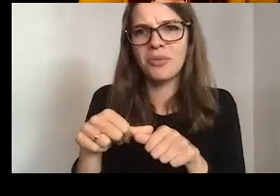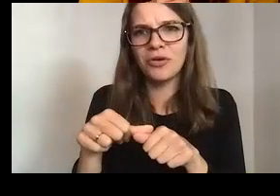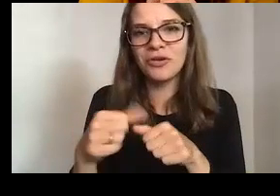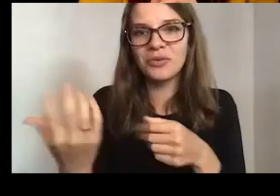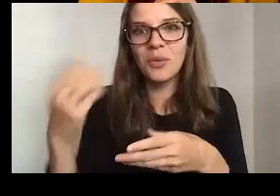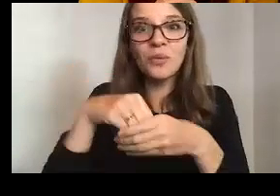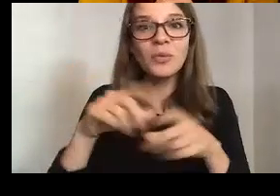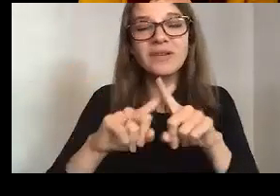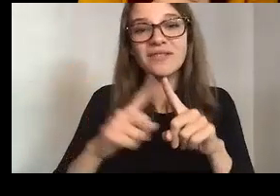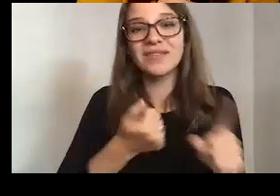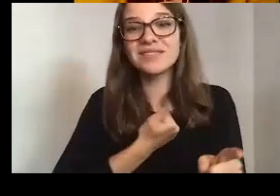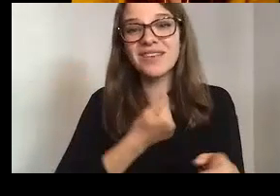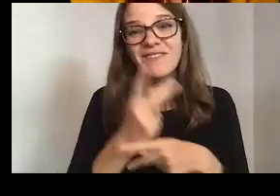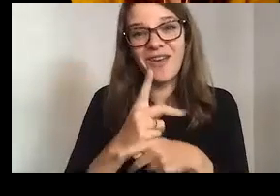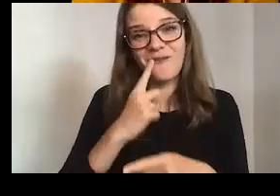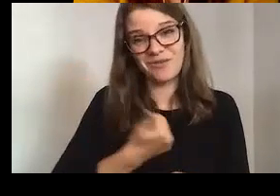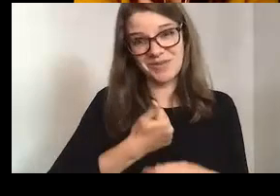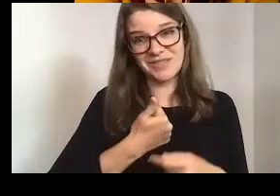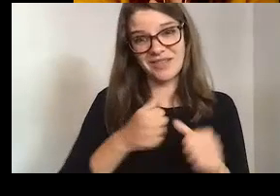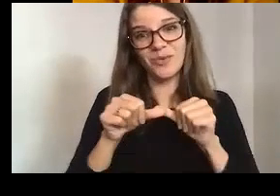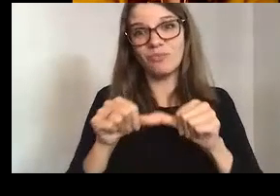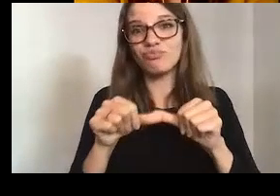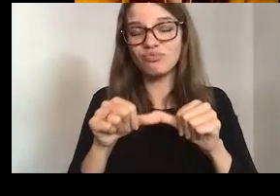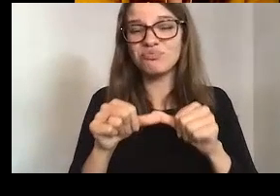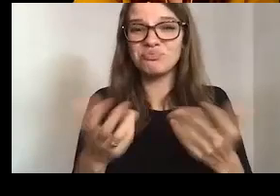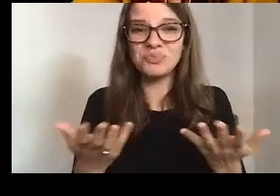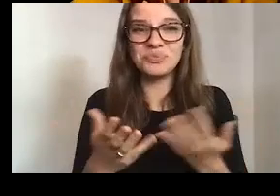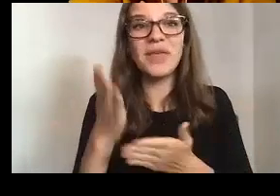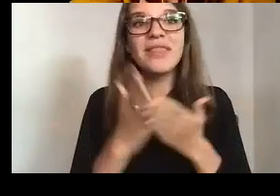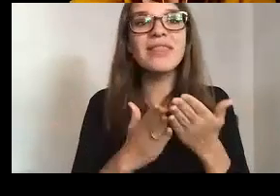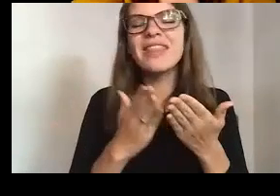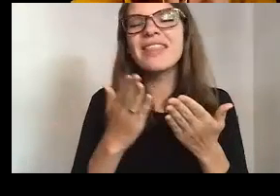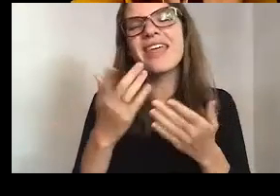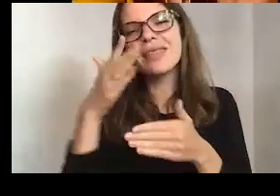of self-care for myself and so some of the the last bit that i'll be talking about are some of